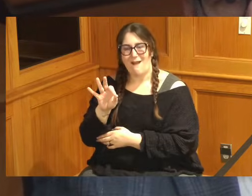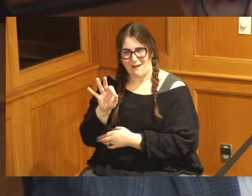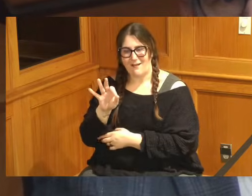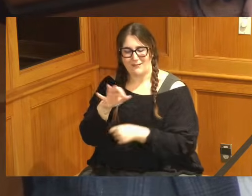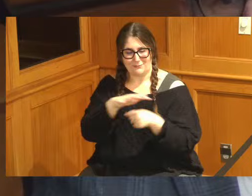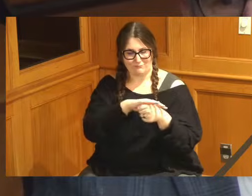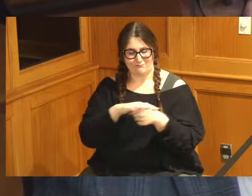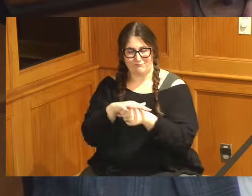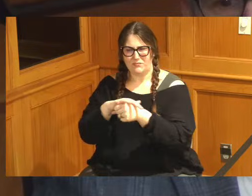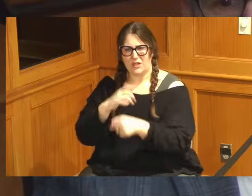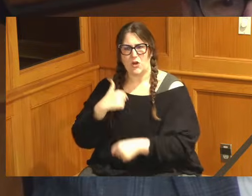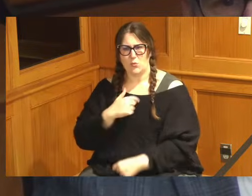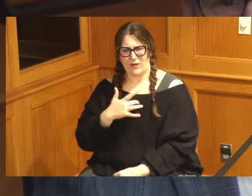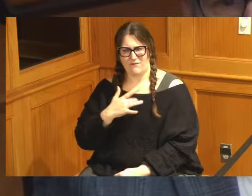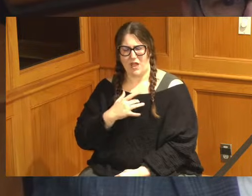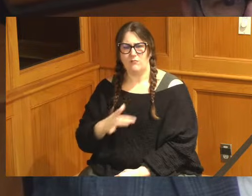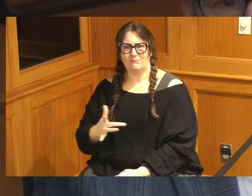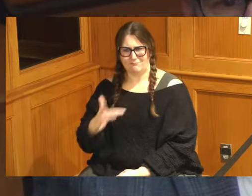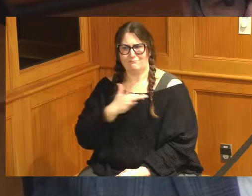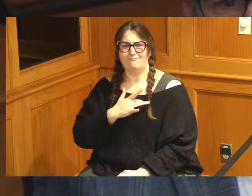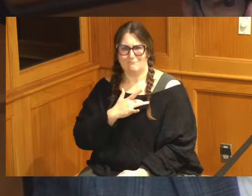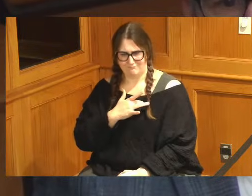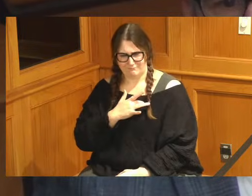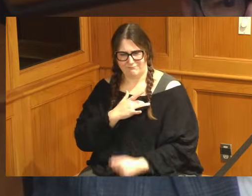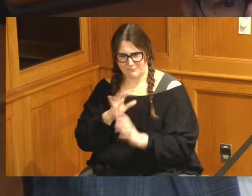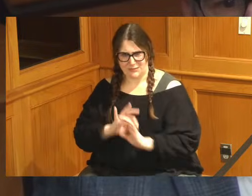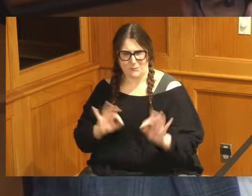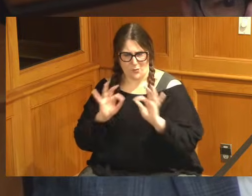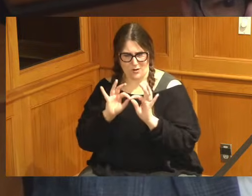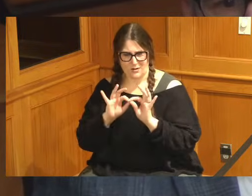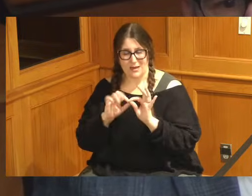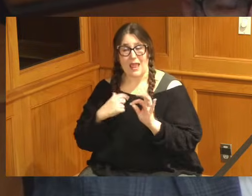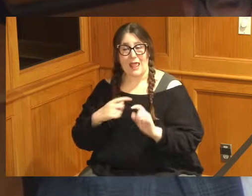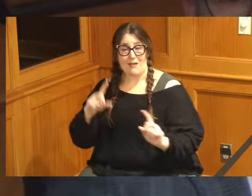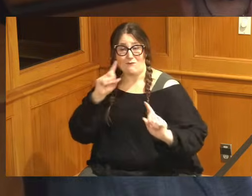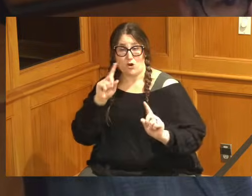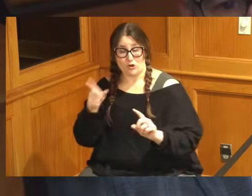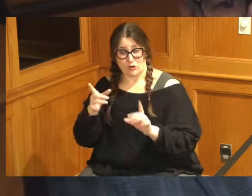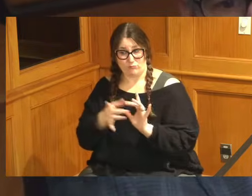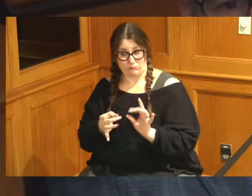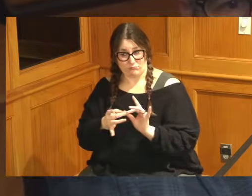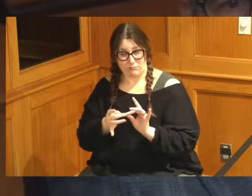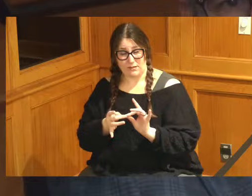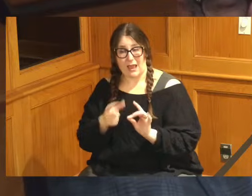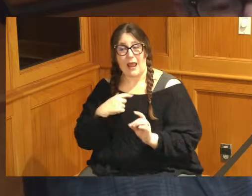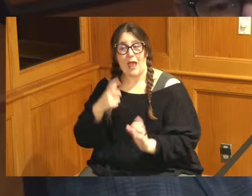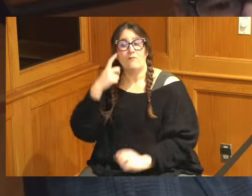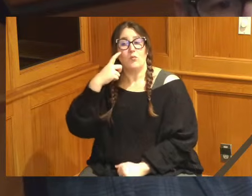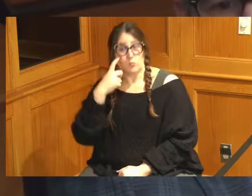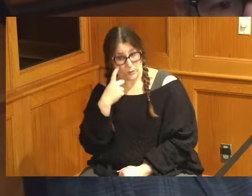that to heart. Um, but I also have heard you say and I've witnessed firsthand that um, some really